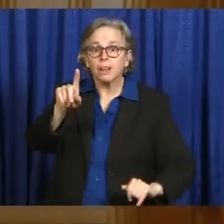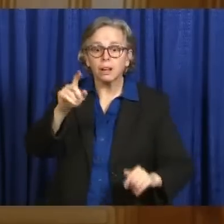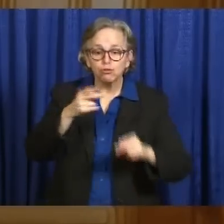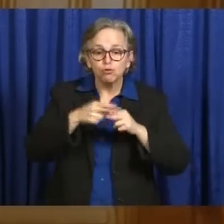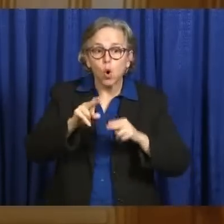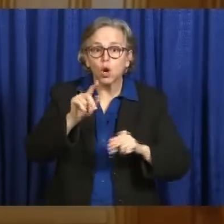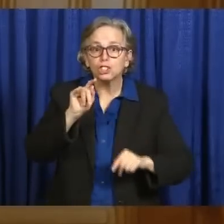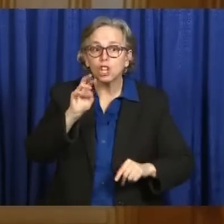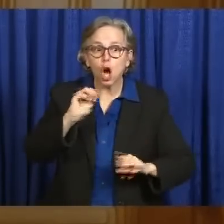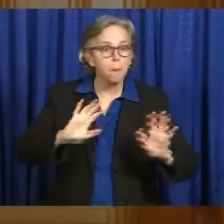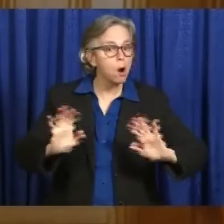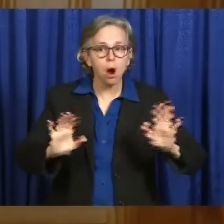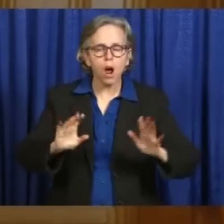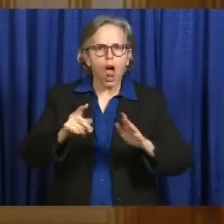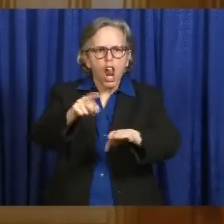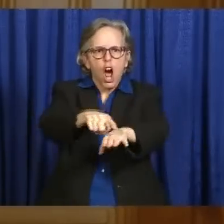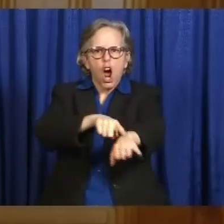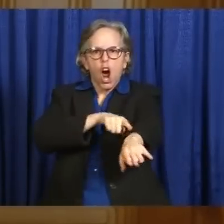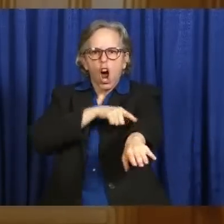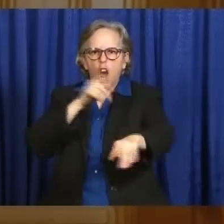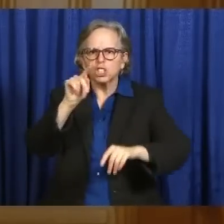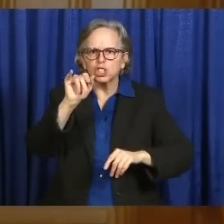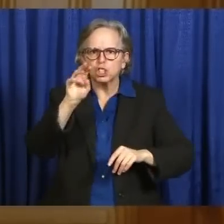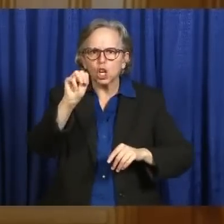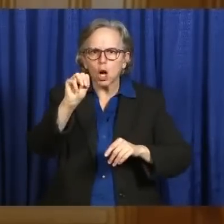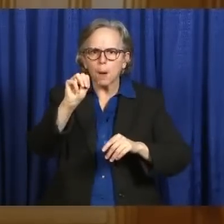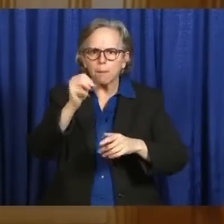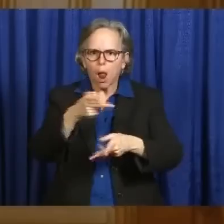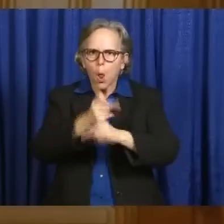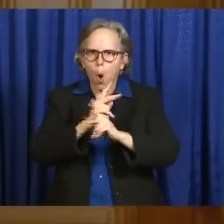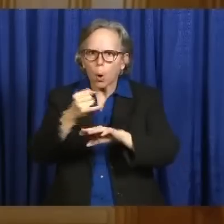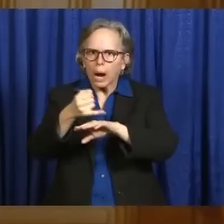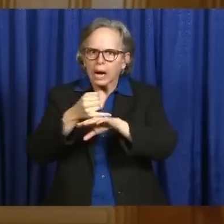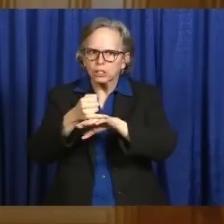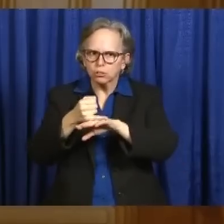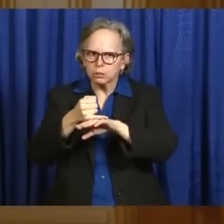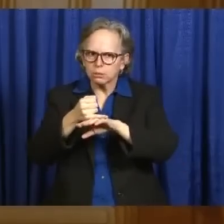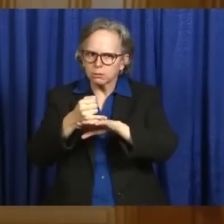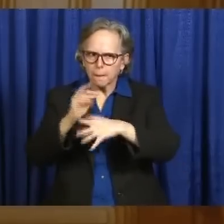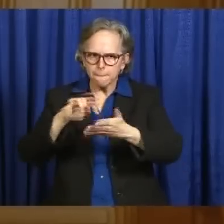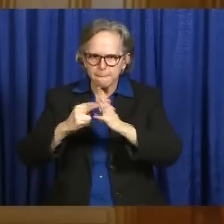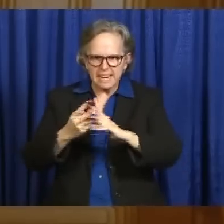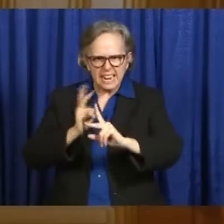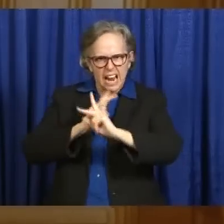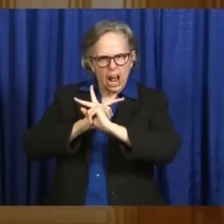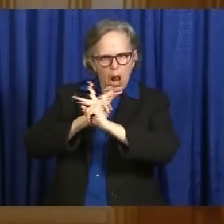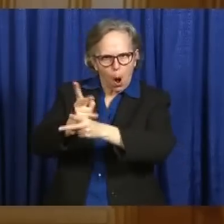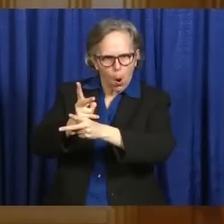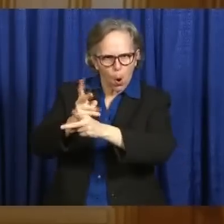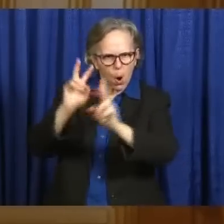SUPPORT BUSINESS IN THAT REGION OF THE STATE. THE JOBS OHIO INVESTMENT IS A LONG-TERM LOW